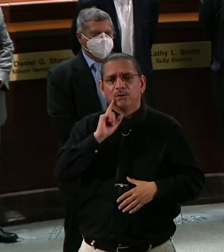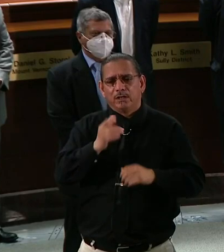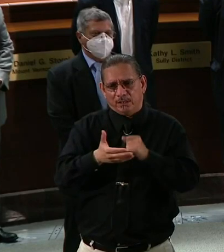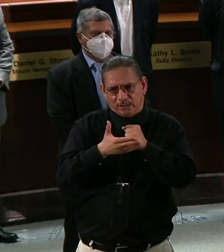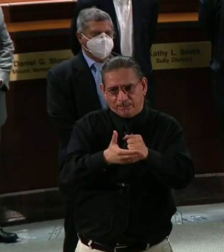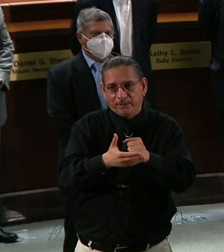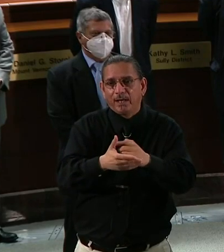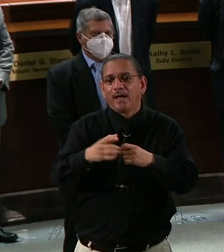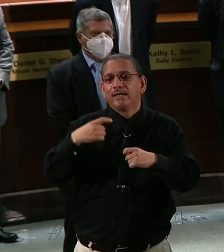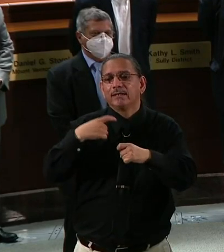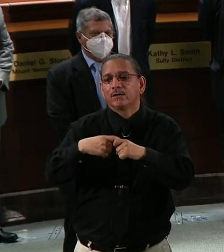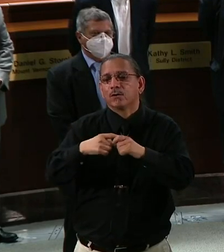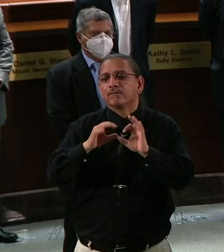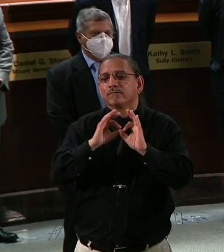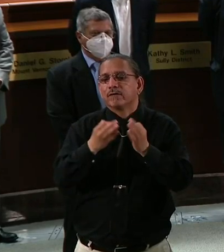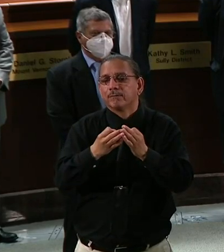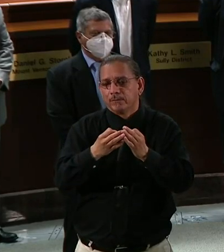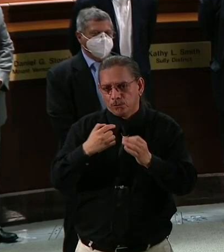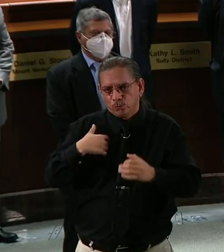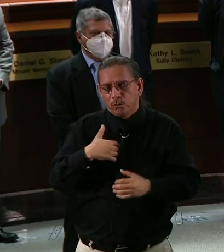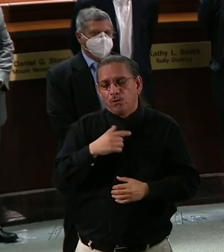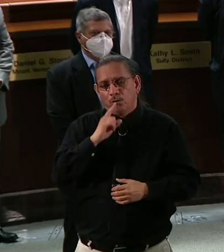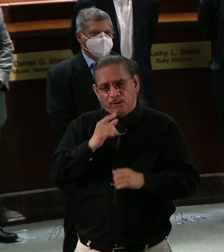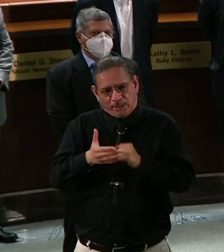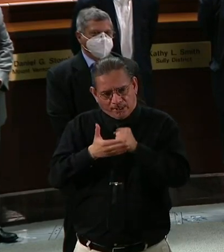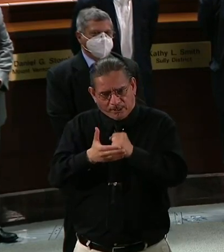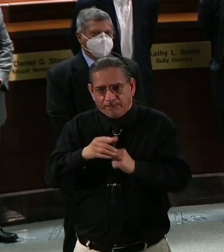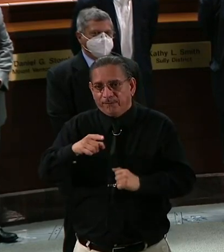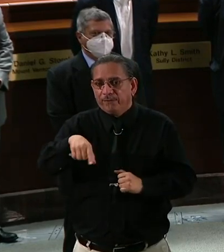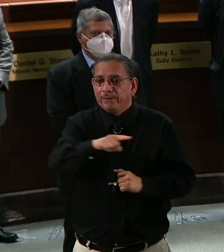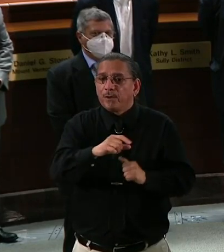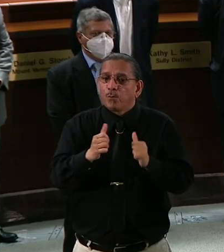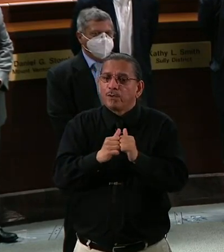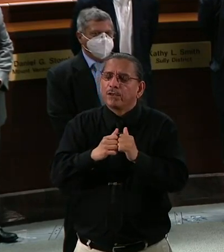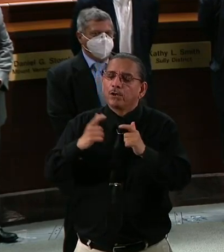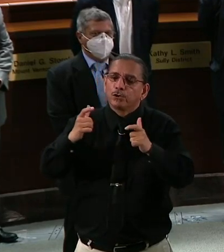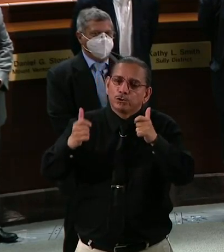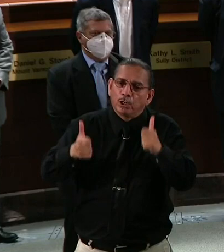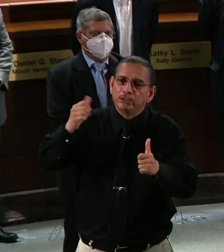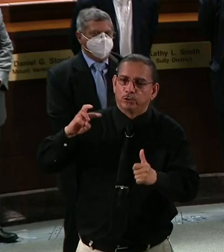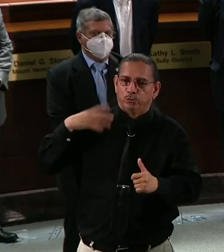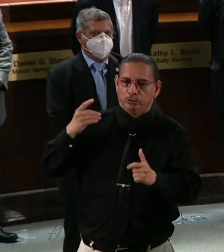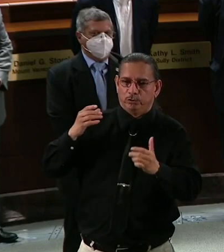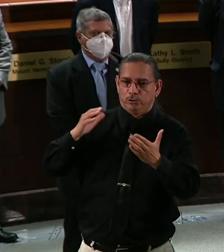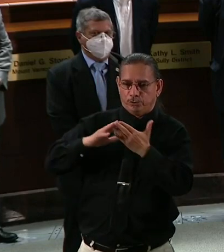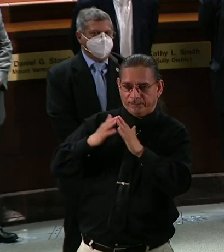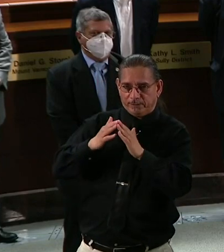A BUSH ON THE UNDERSTAFFING YES